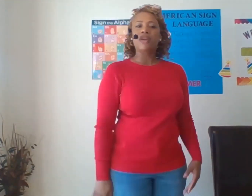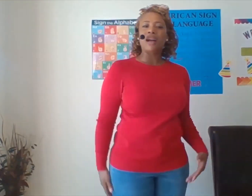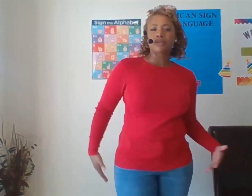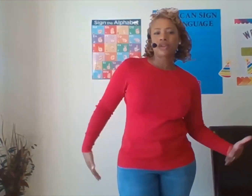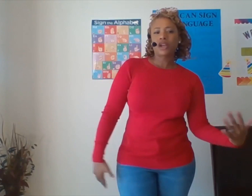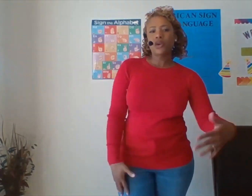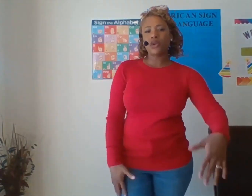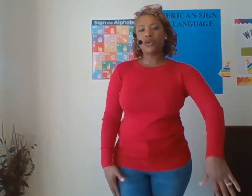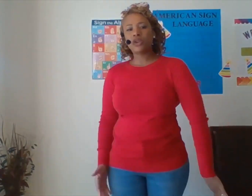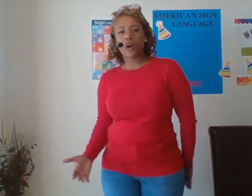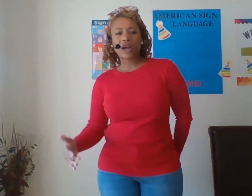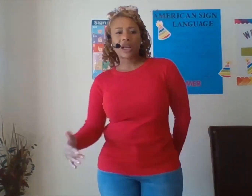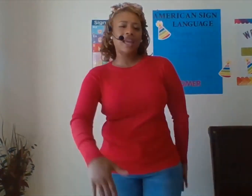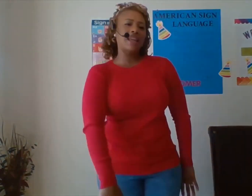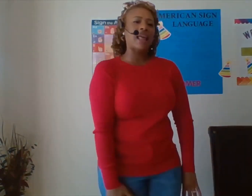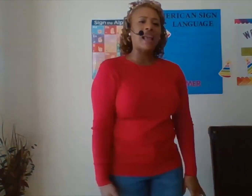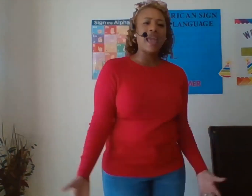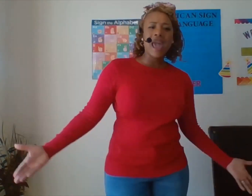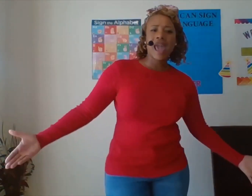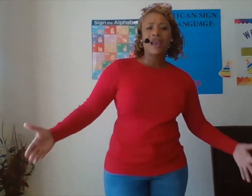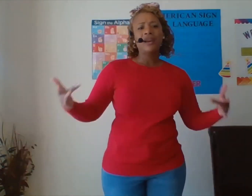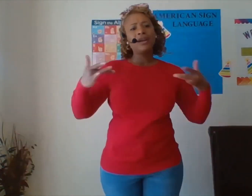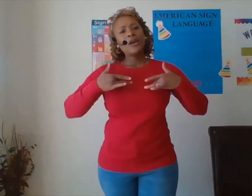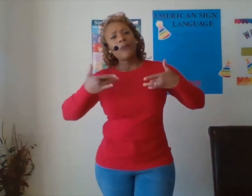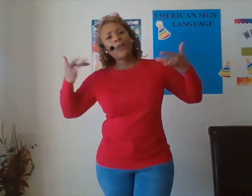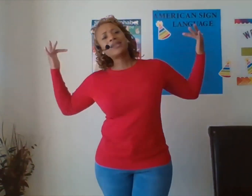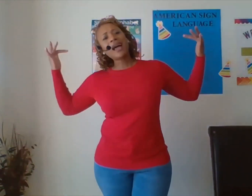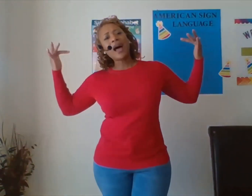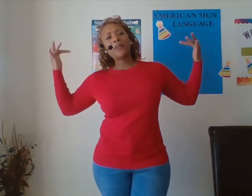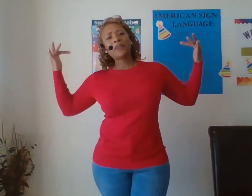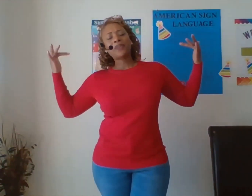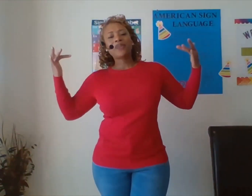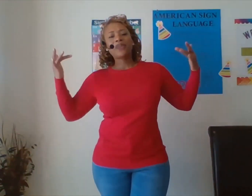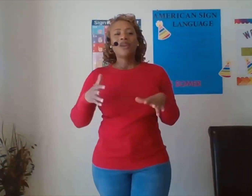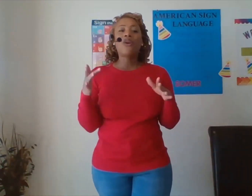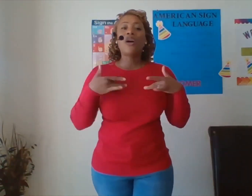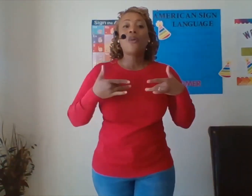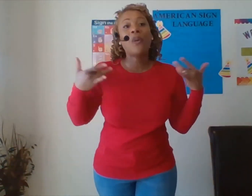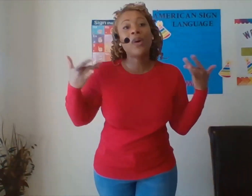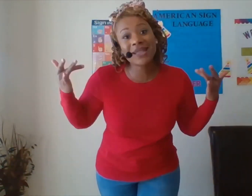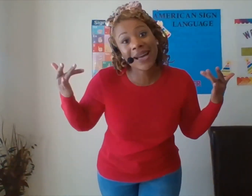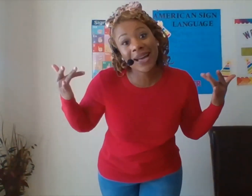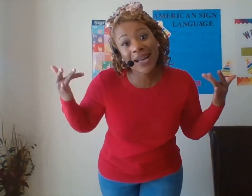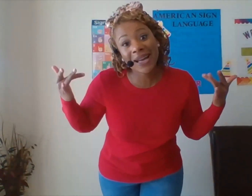you guys are really cool you walk in you're like hey what's up or what's up